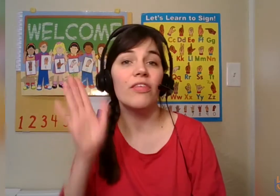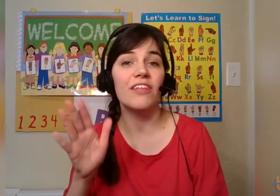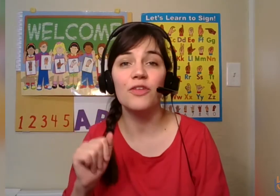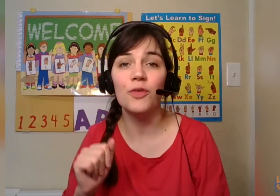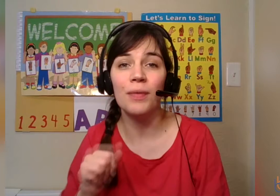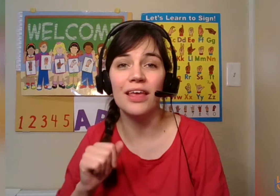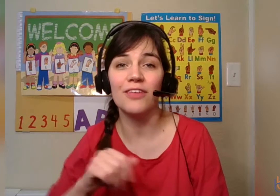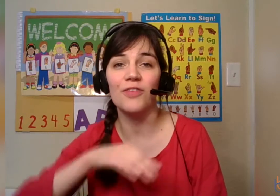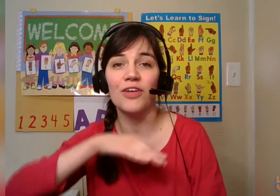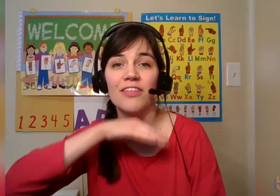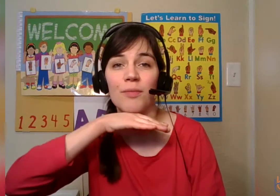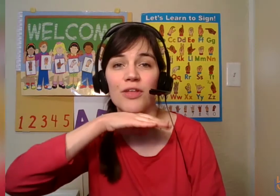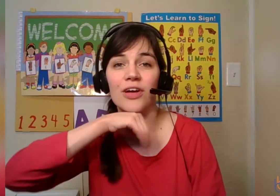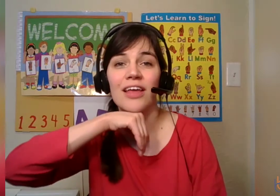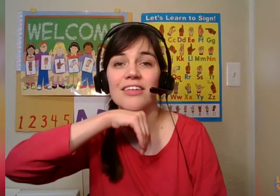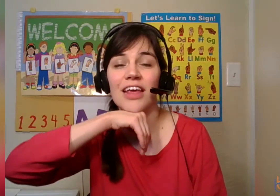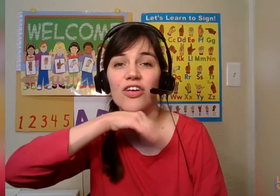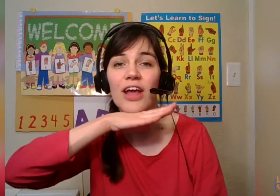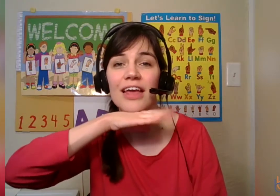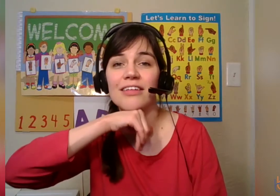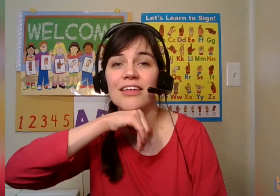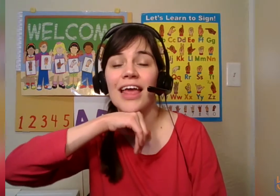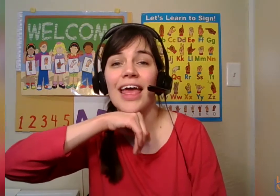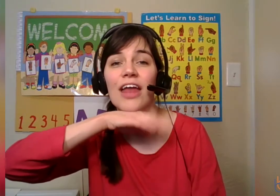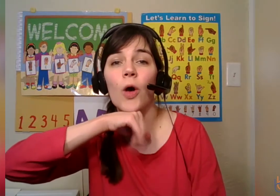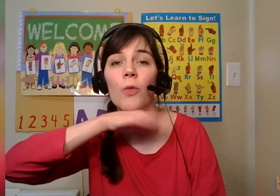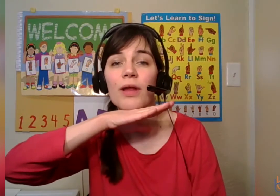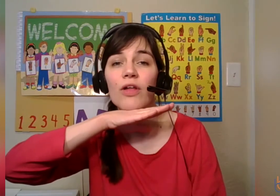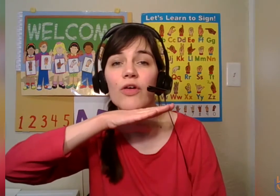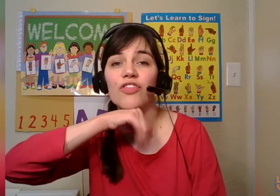the sign for pig is very similar. Take your hand and open and close your